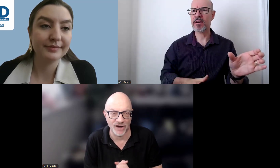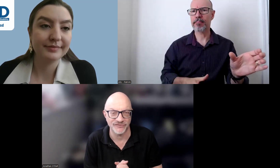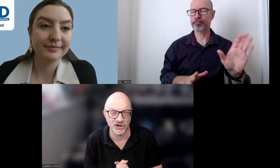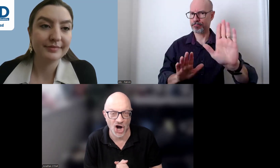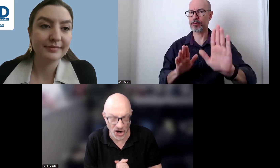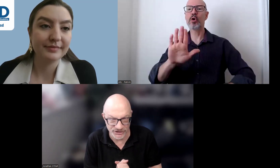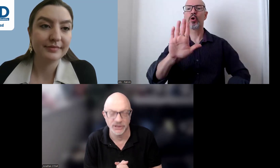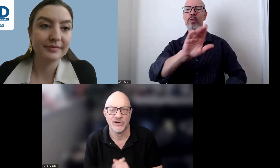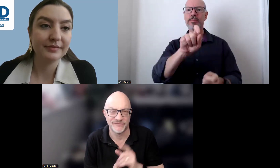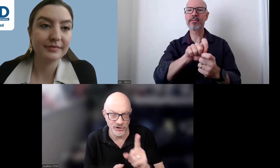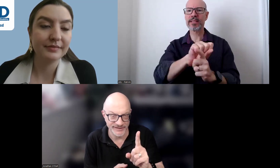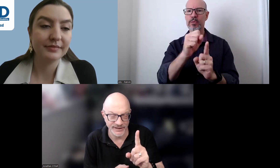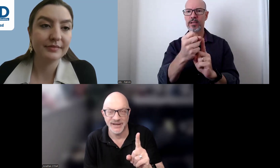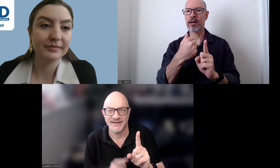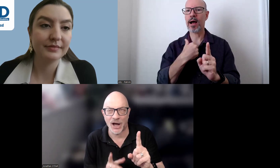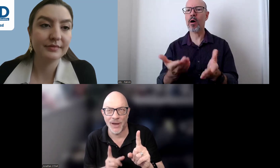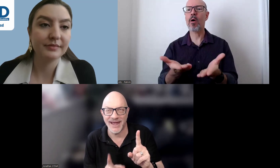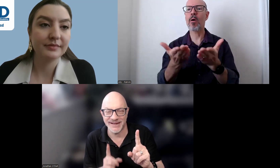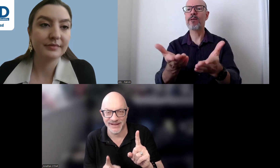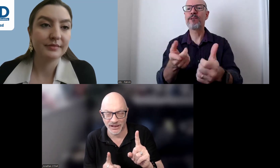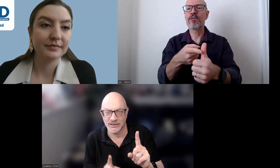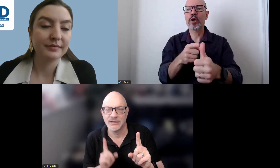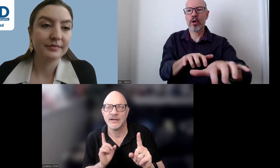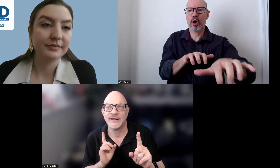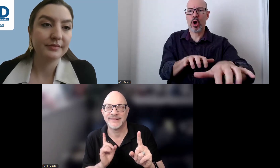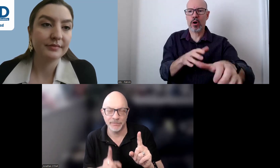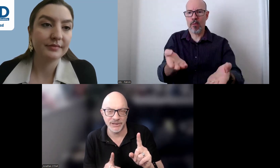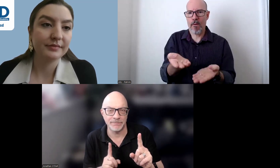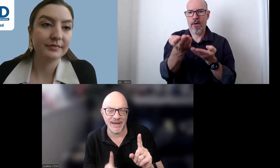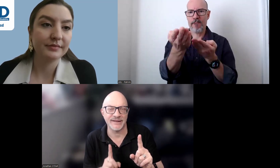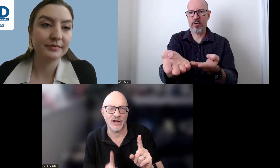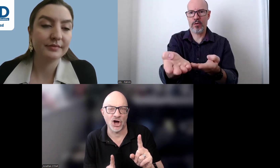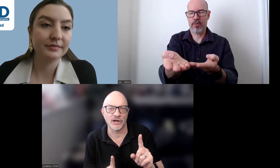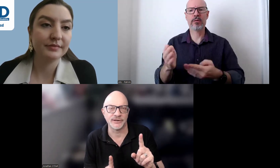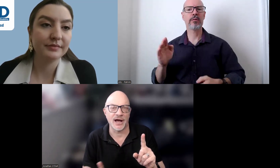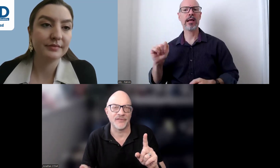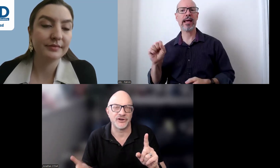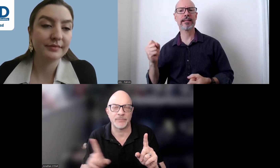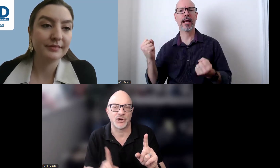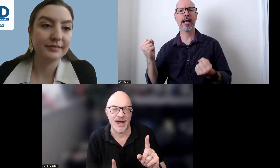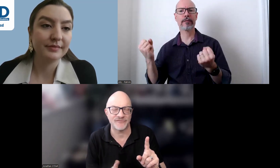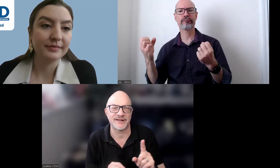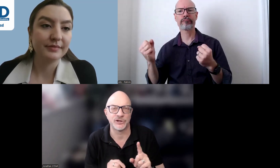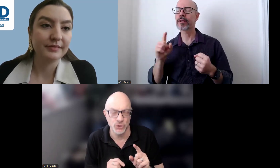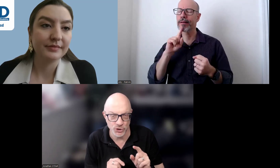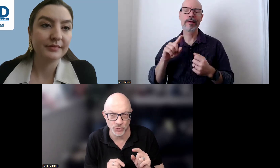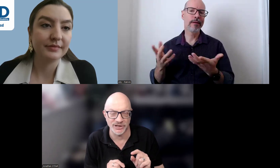If you don't use it, great. What I would do in your case is I would offer CART first. Now, ASL, simply based on the